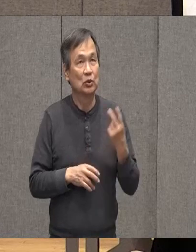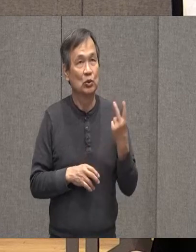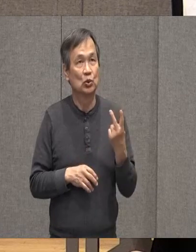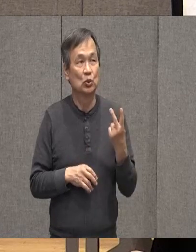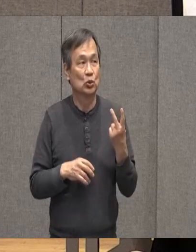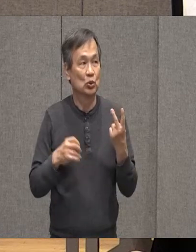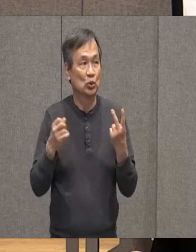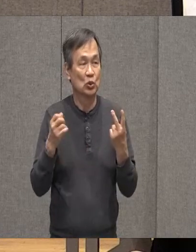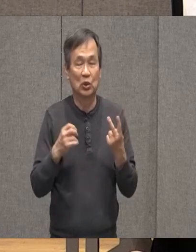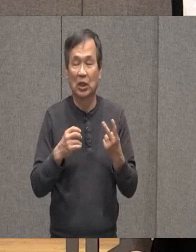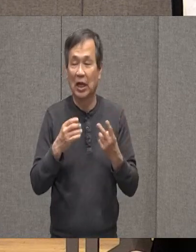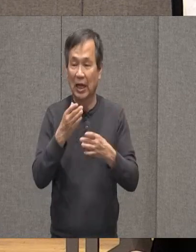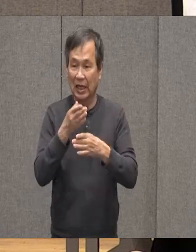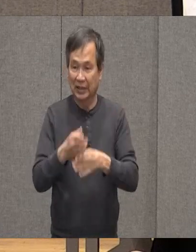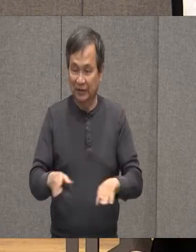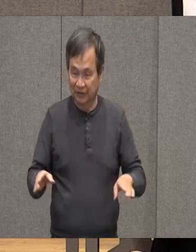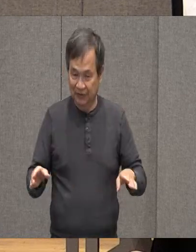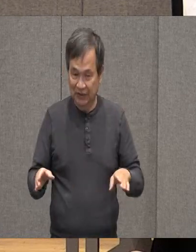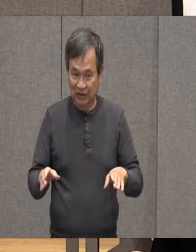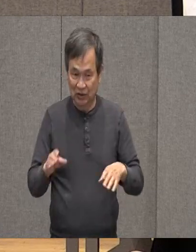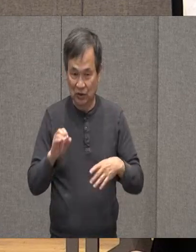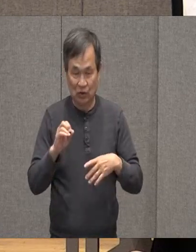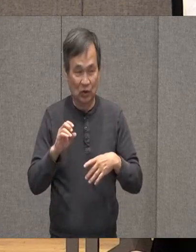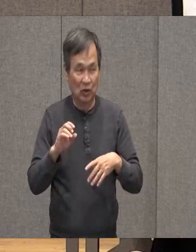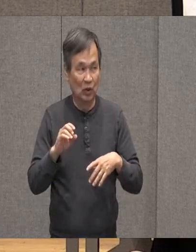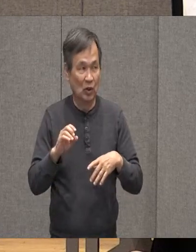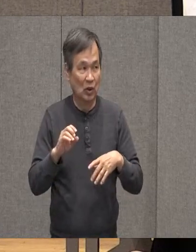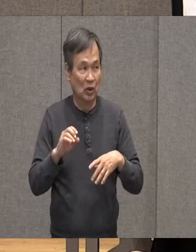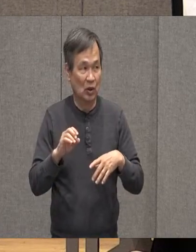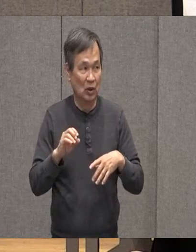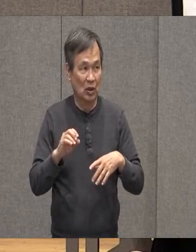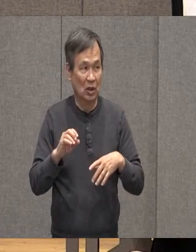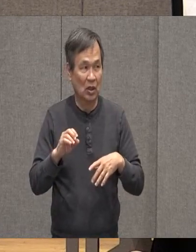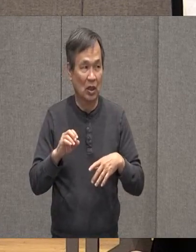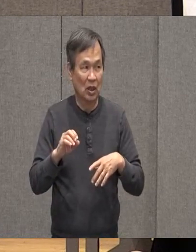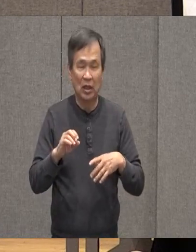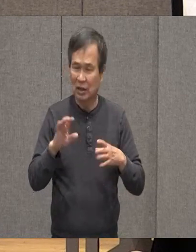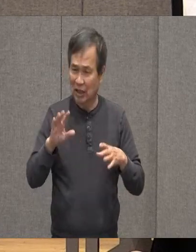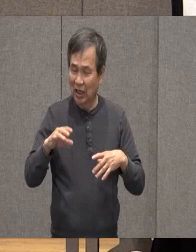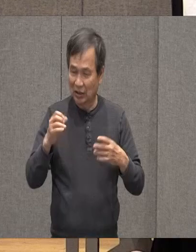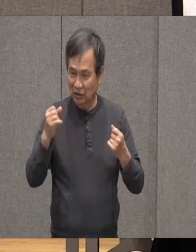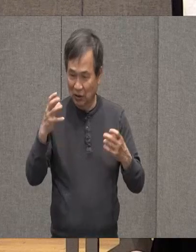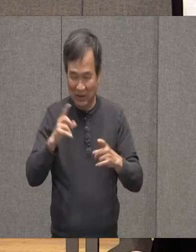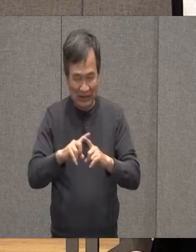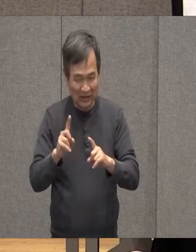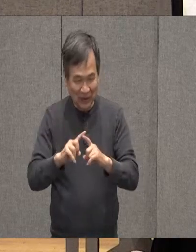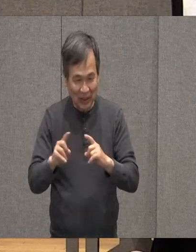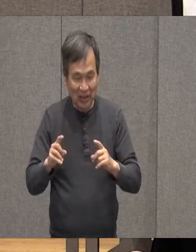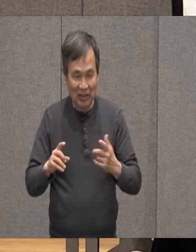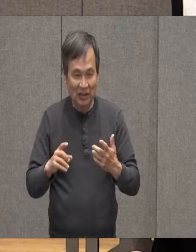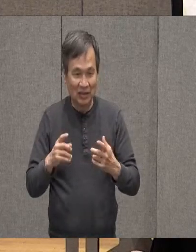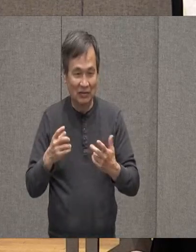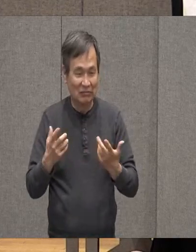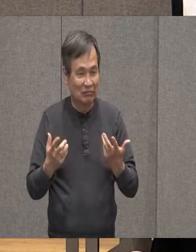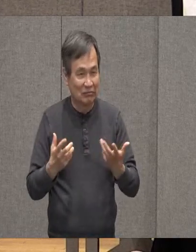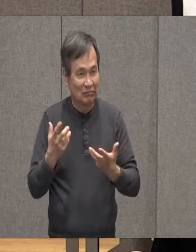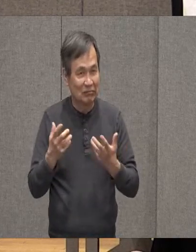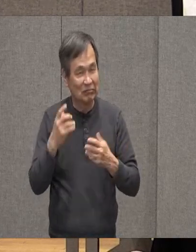I'm gonna do a Division one again or maybe I could do there's so much fun different ones I could do. [Miss Karnas] So many choices.